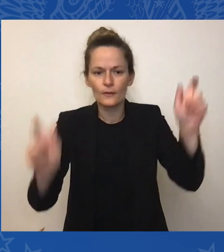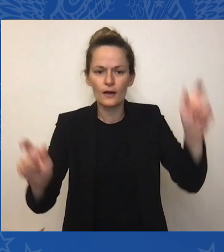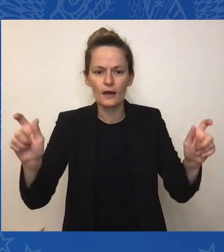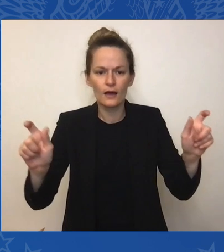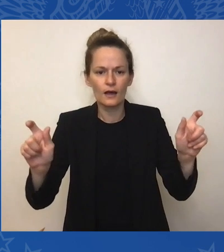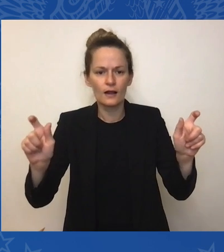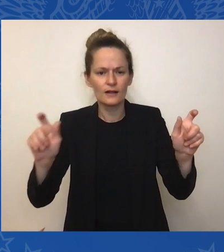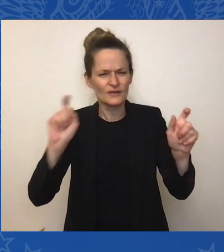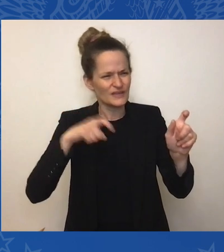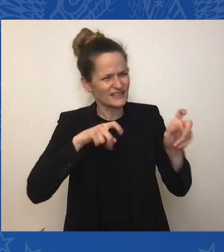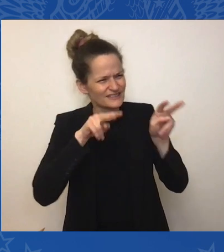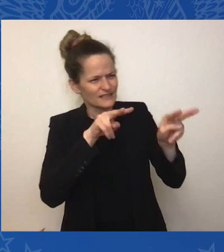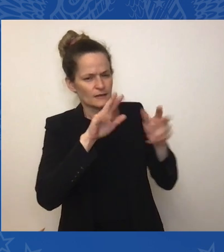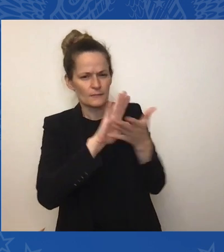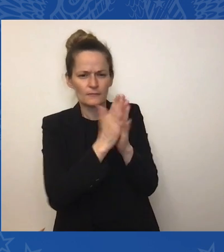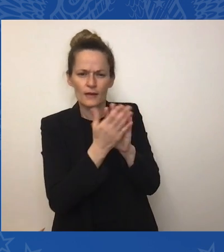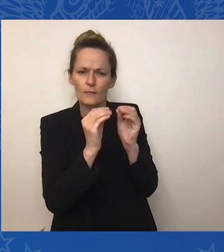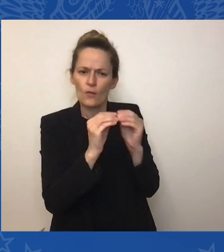Always remember: Democracy is a human enterprise.